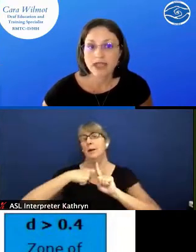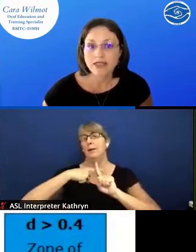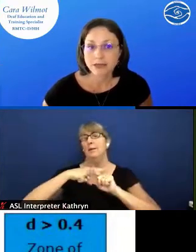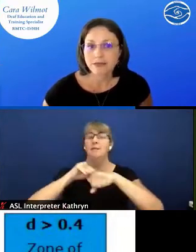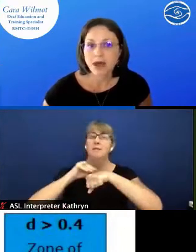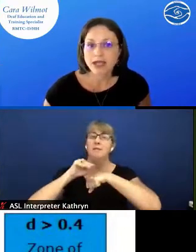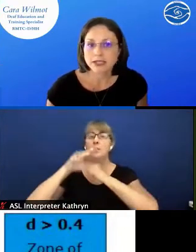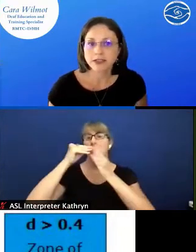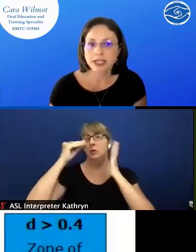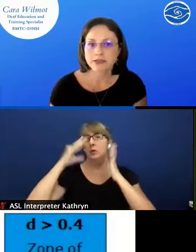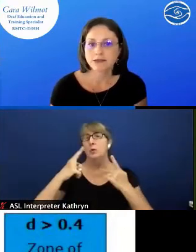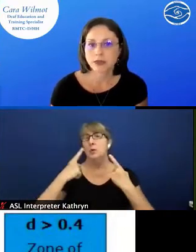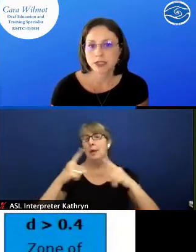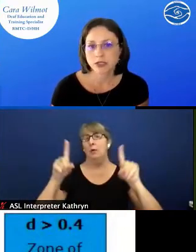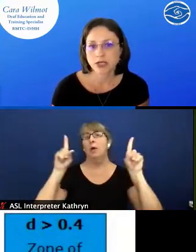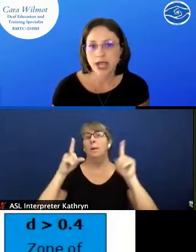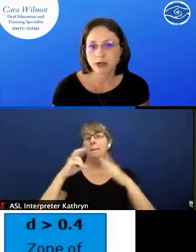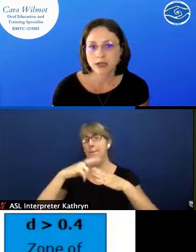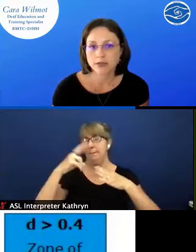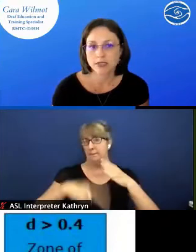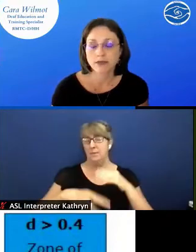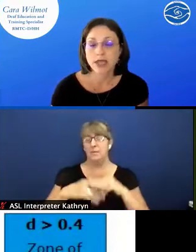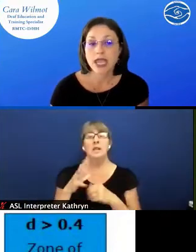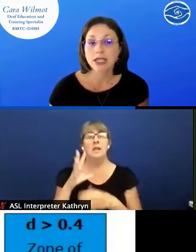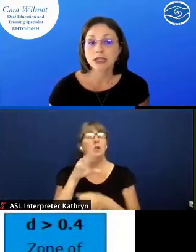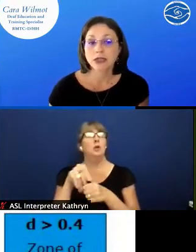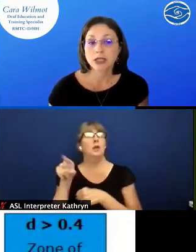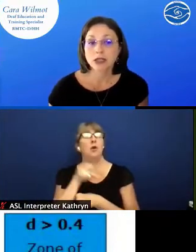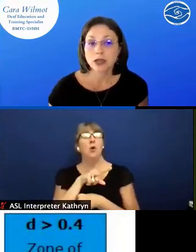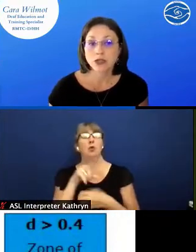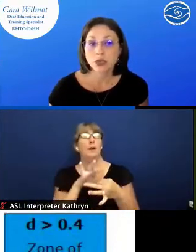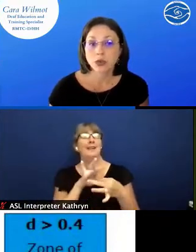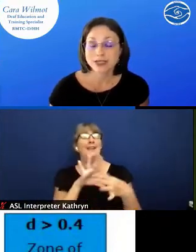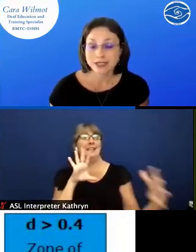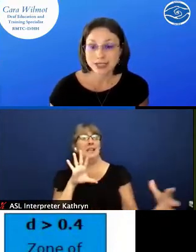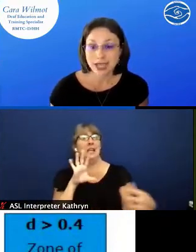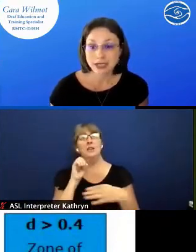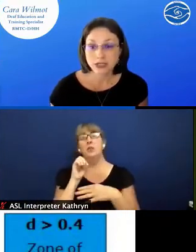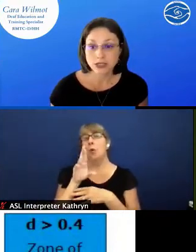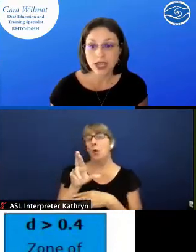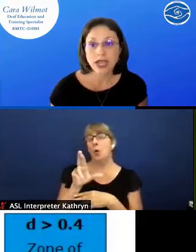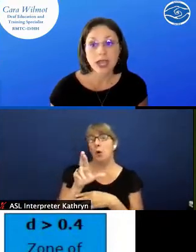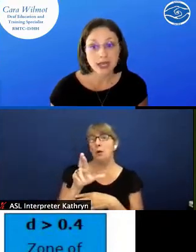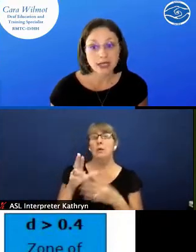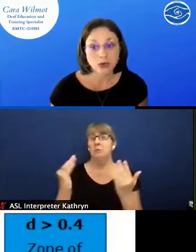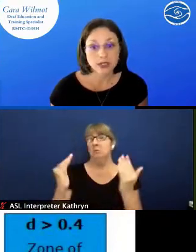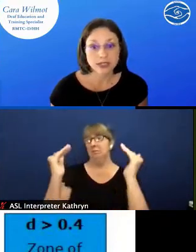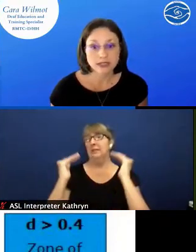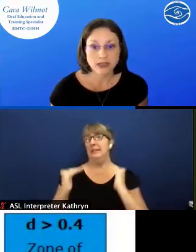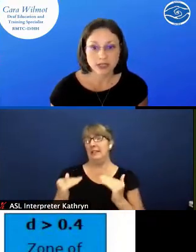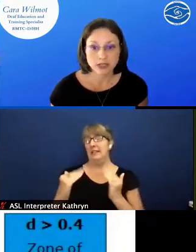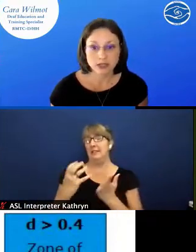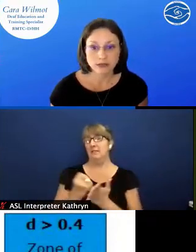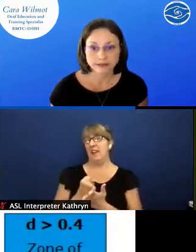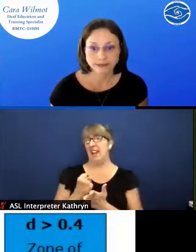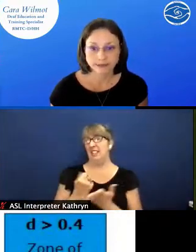They can positively influence student outcomes, including those who are disengaged. And or disadvantaged.